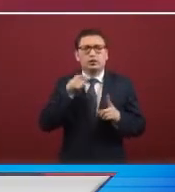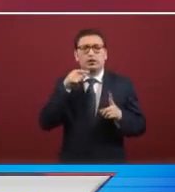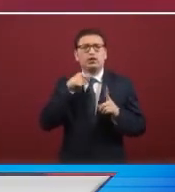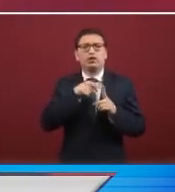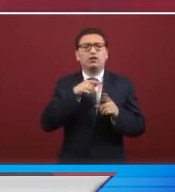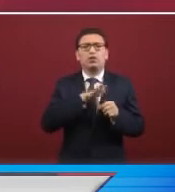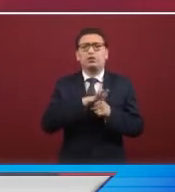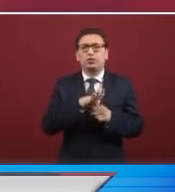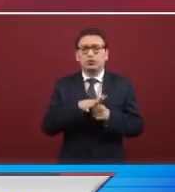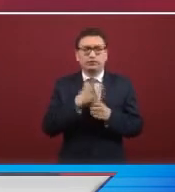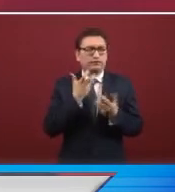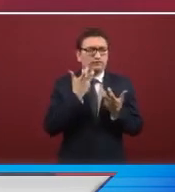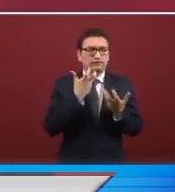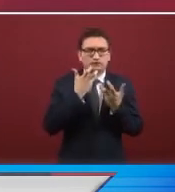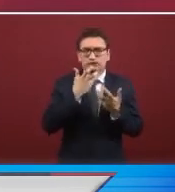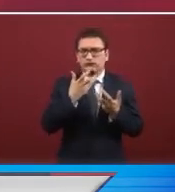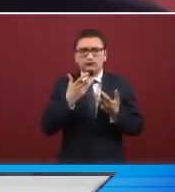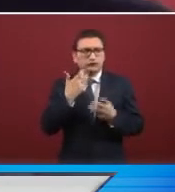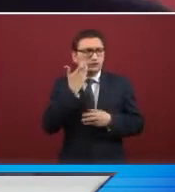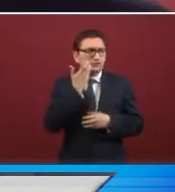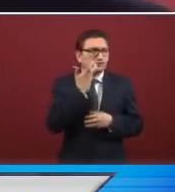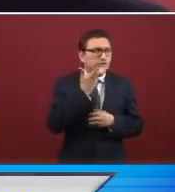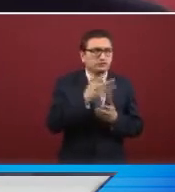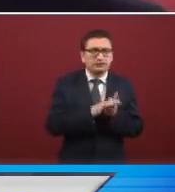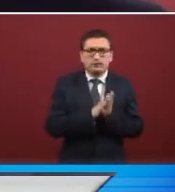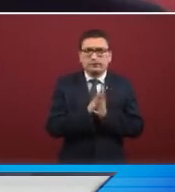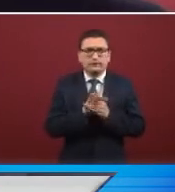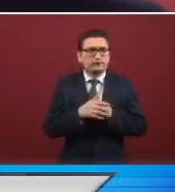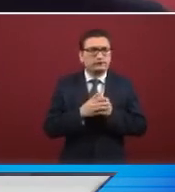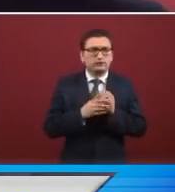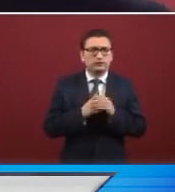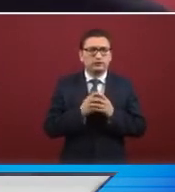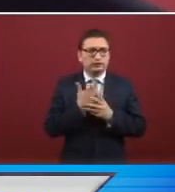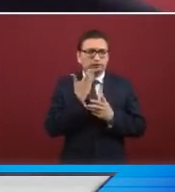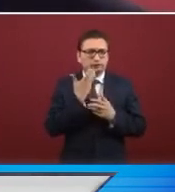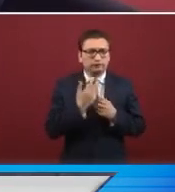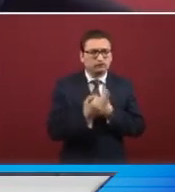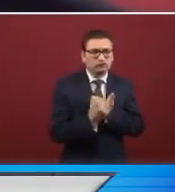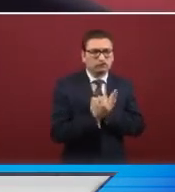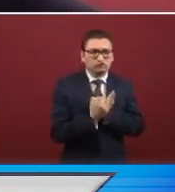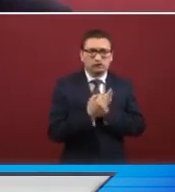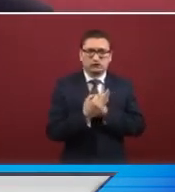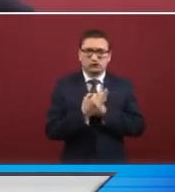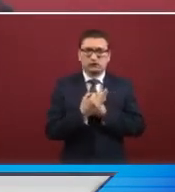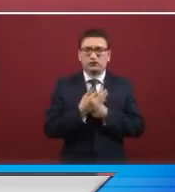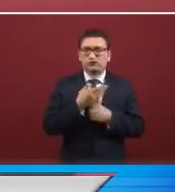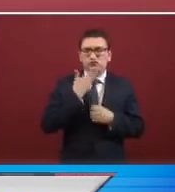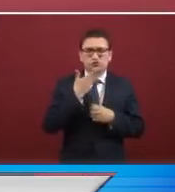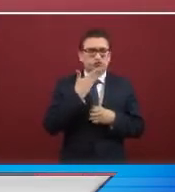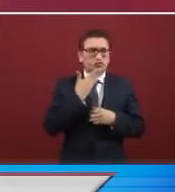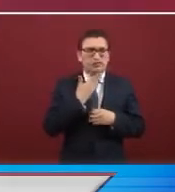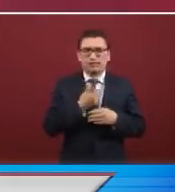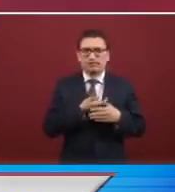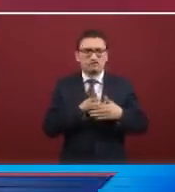To date there are 14 million people who already receive support for welfare the goal is 22 million people